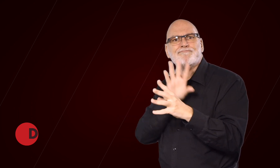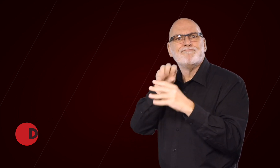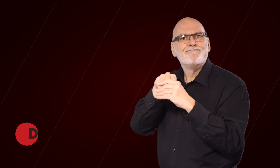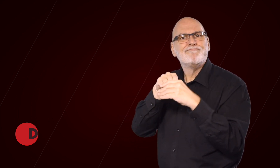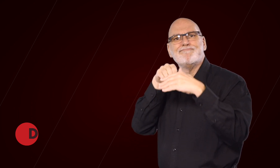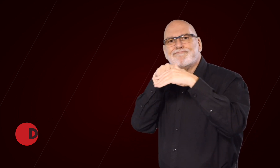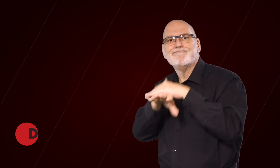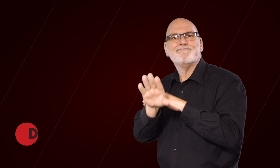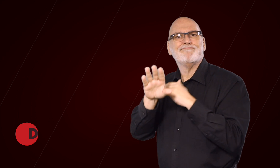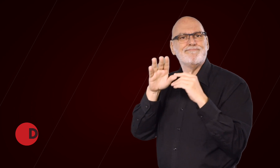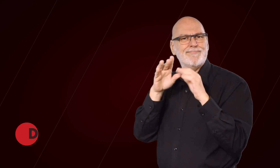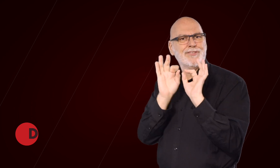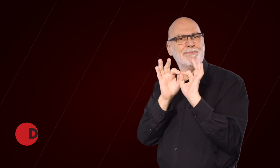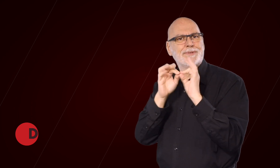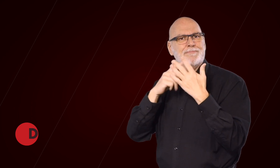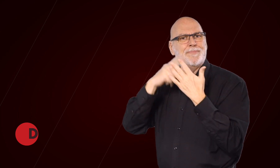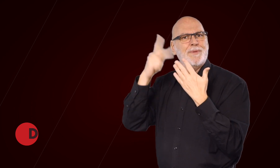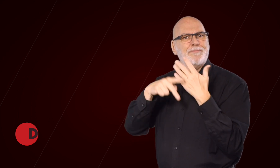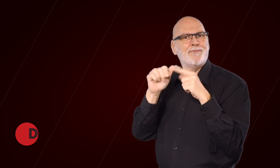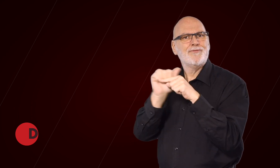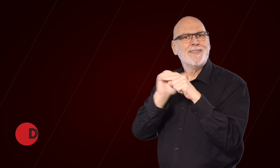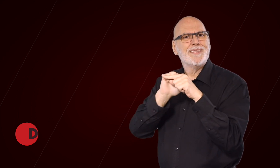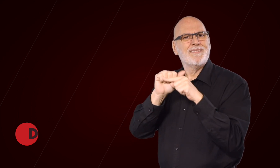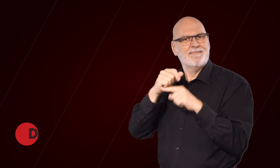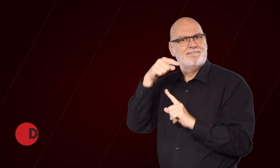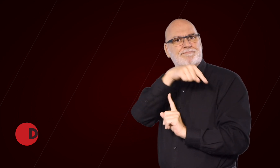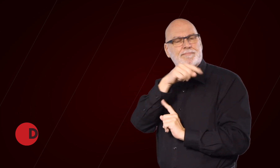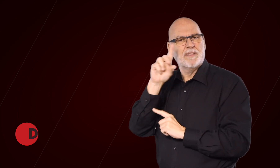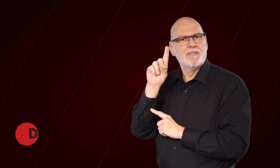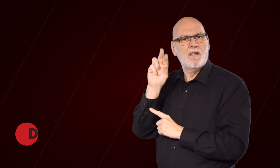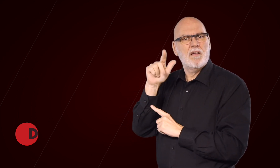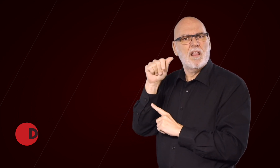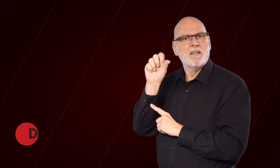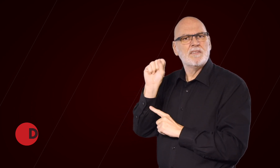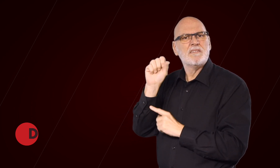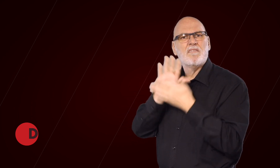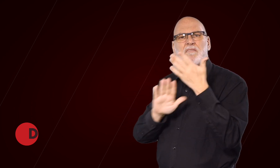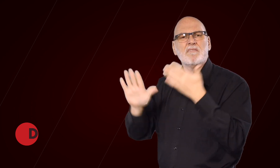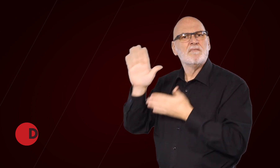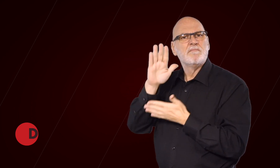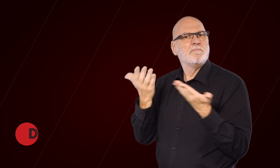in the interpreter training program at Douglas College?